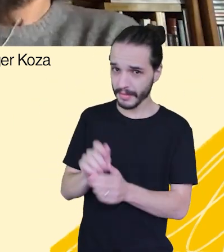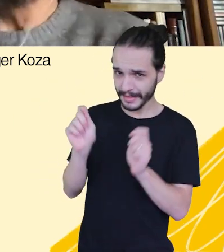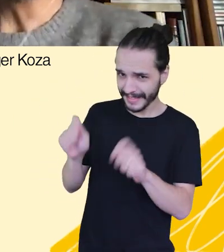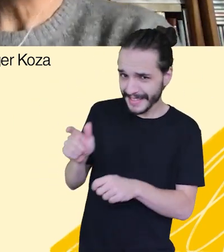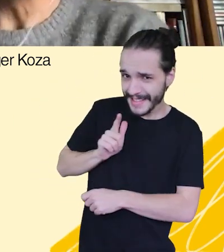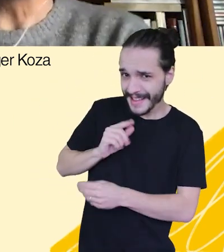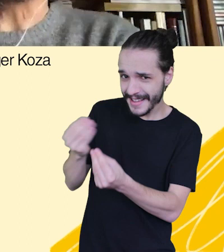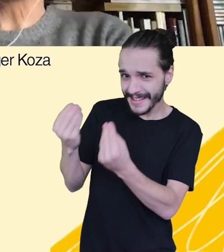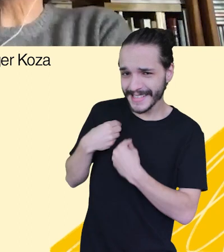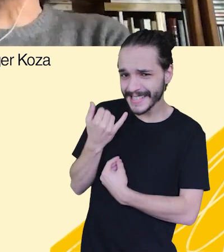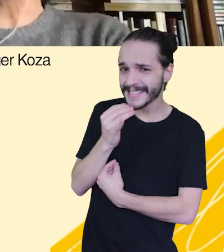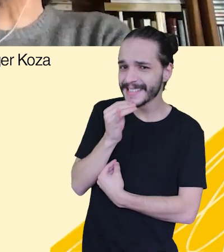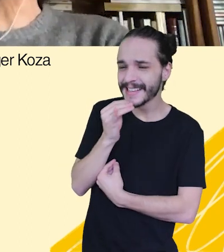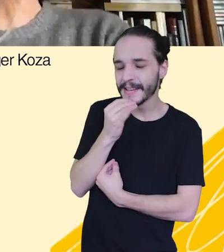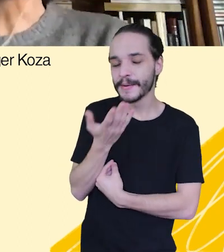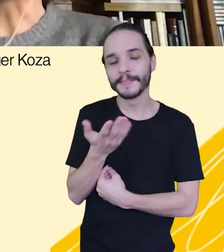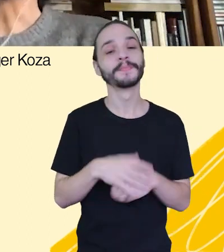I'll give you an example.